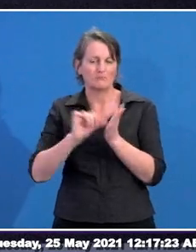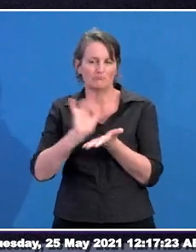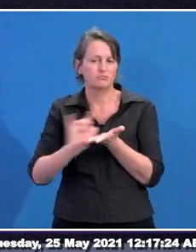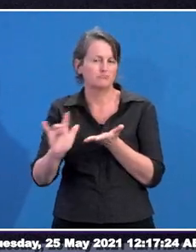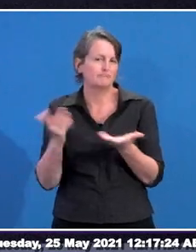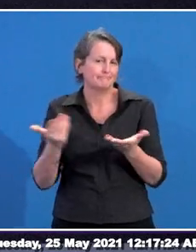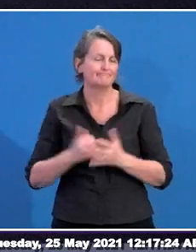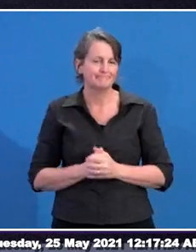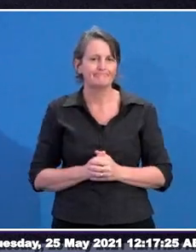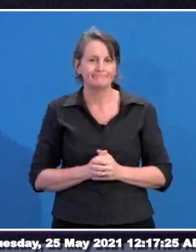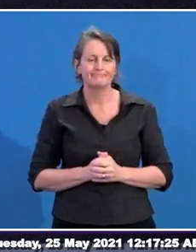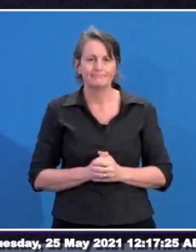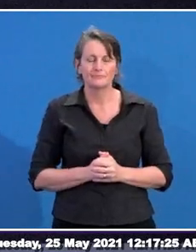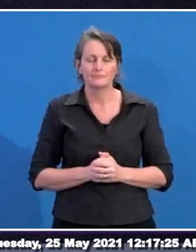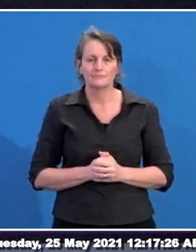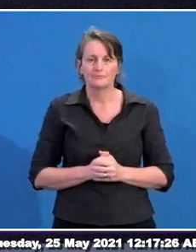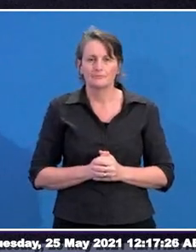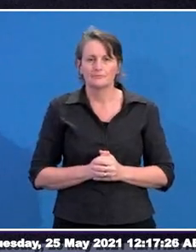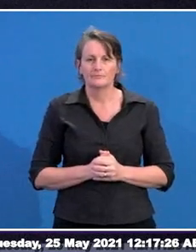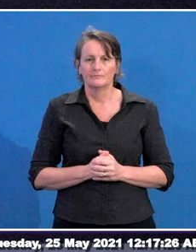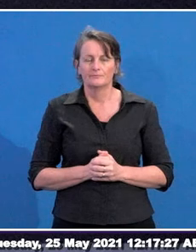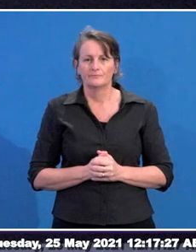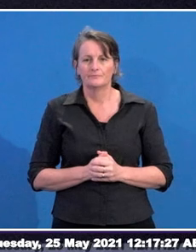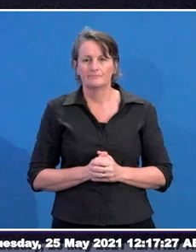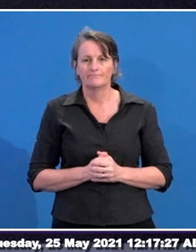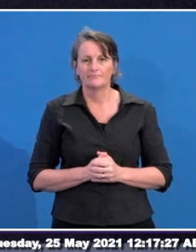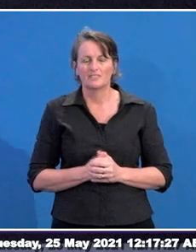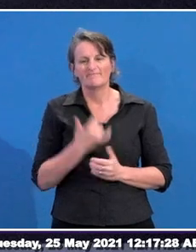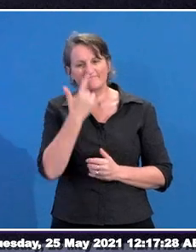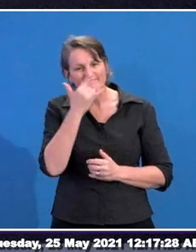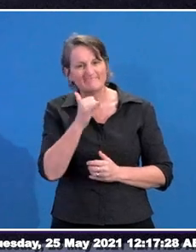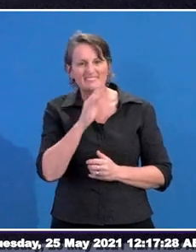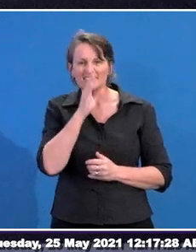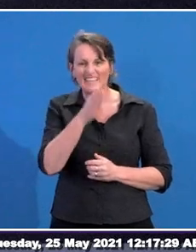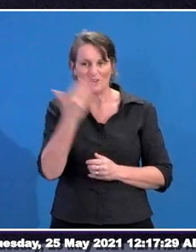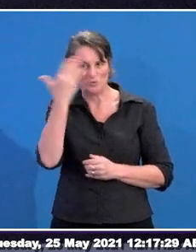The, they... Sadly, they decided to close it down.